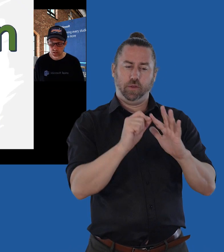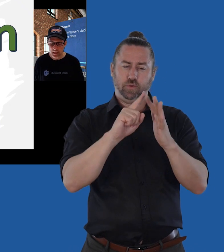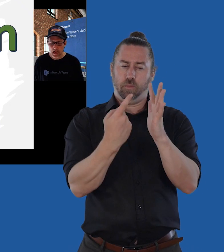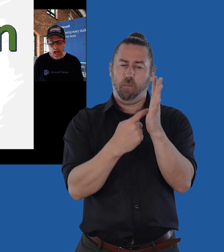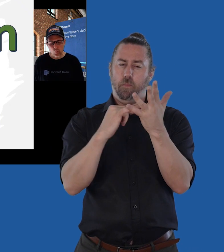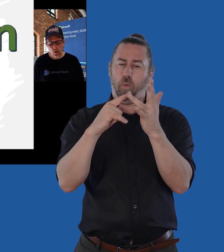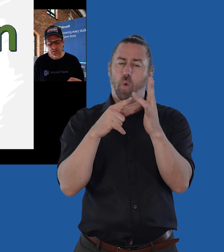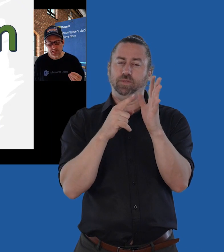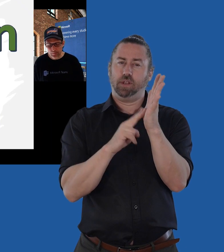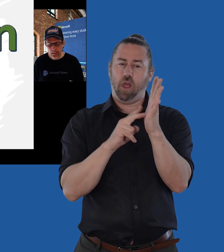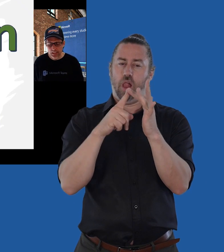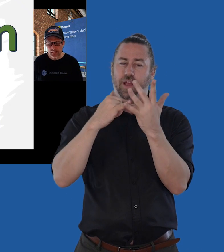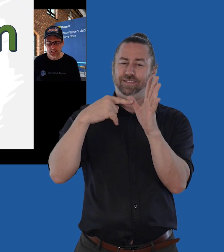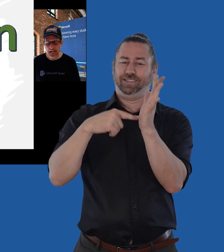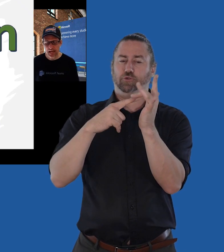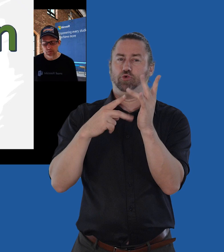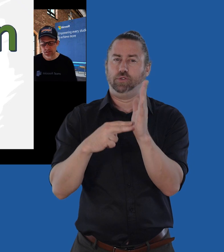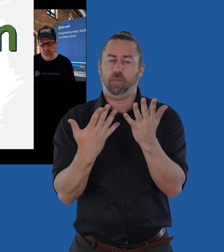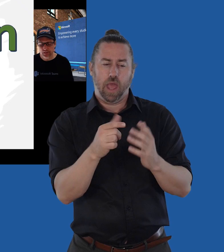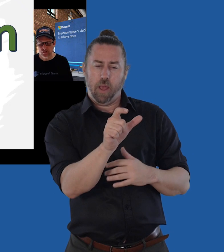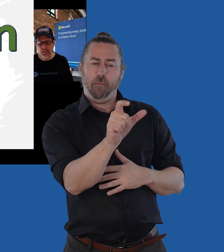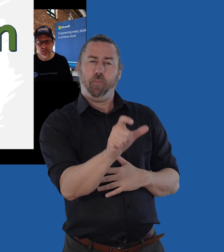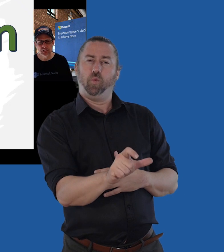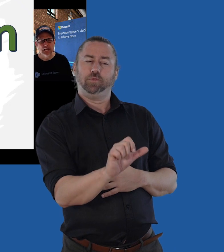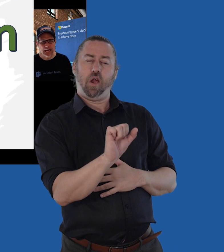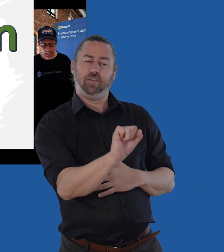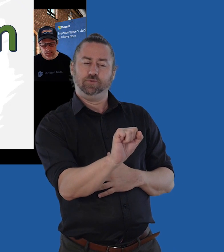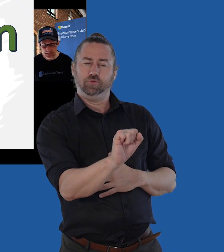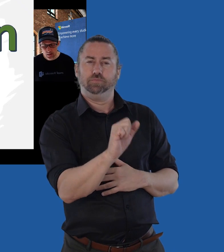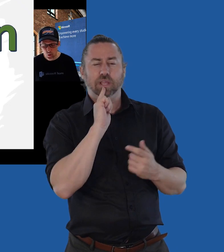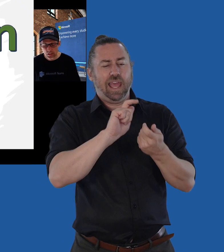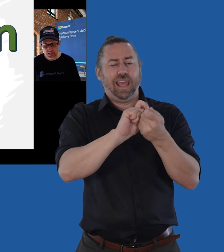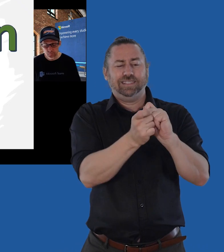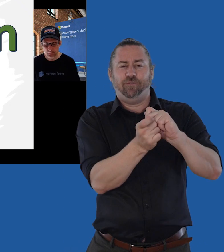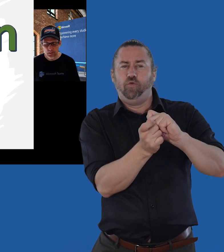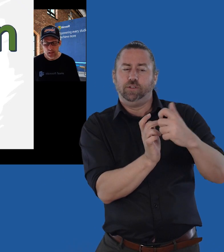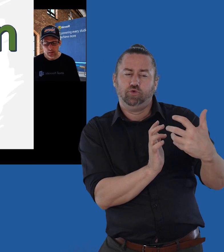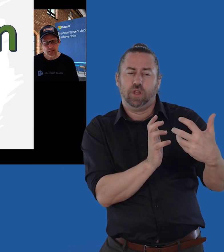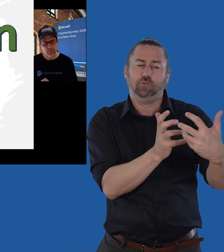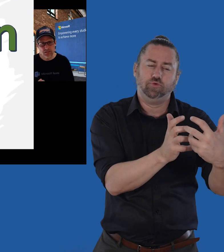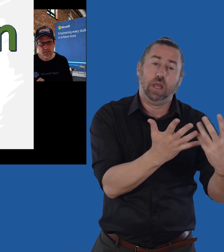And while seemingly the same as differentiation, it is somewhat different because